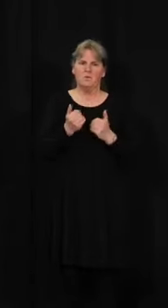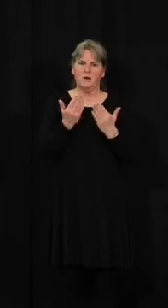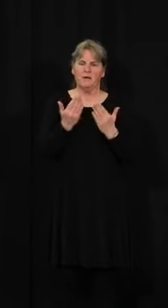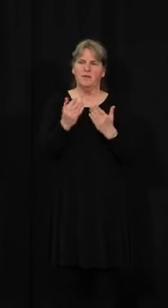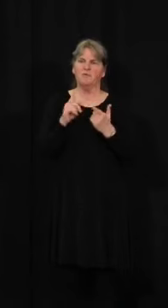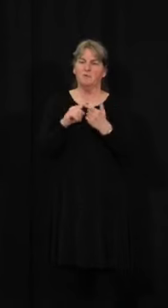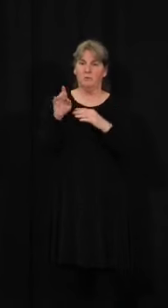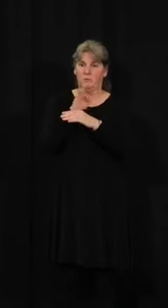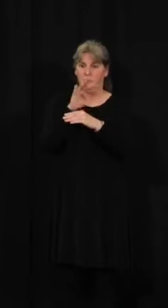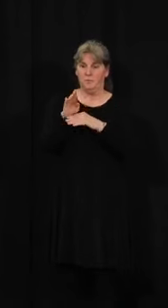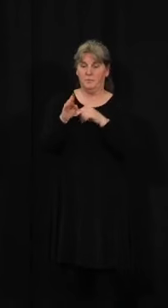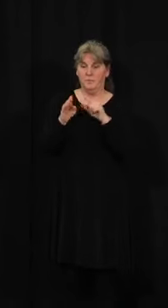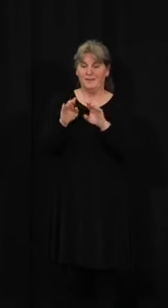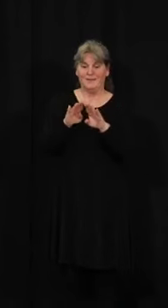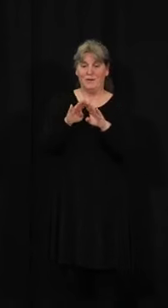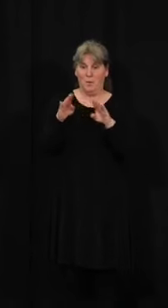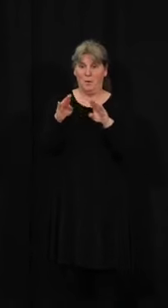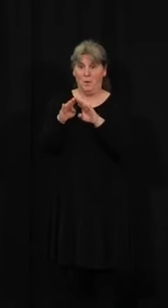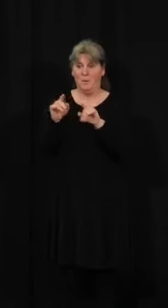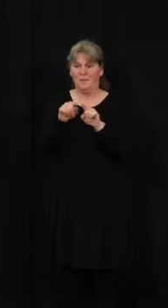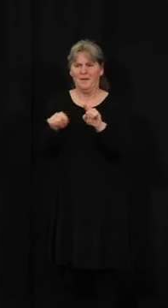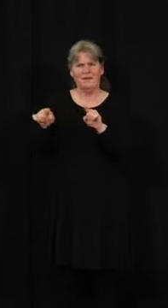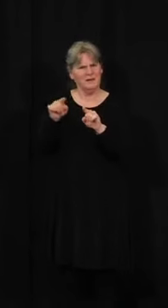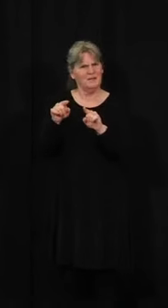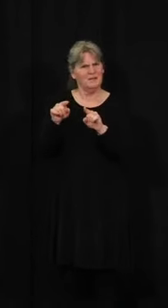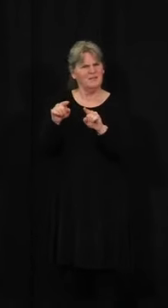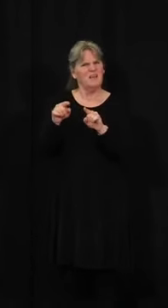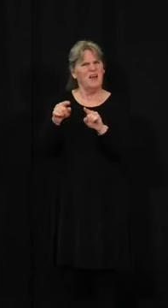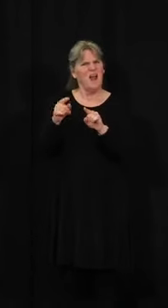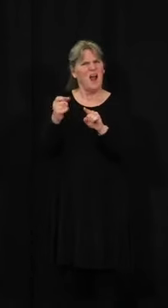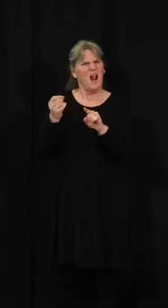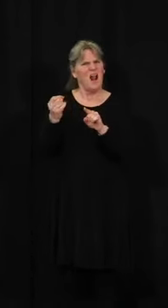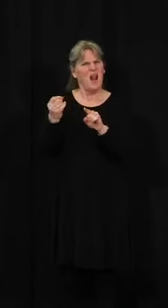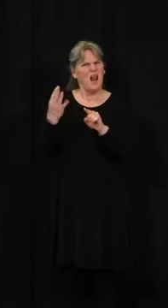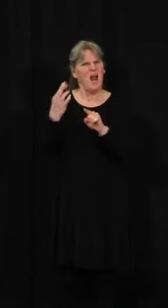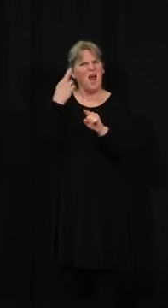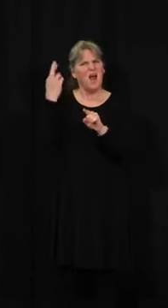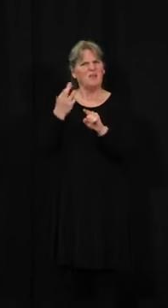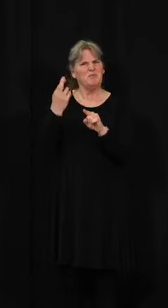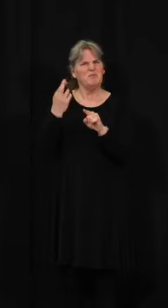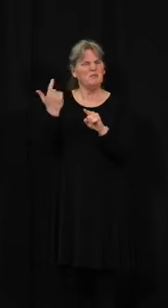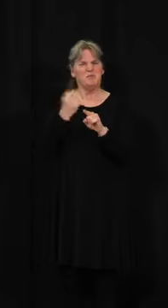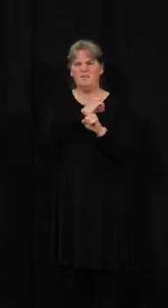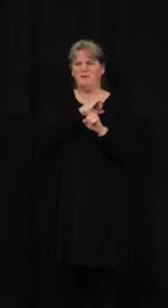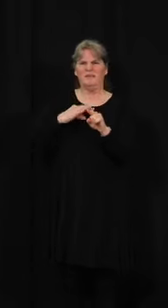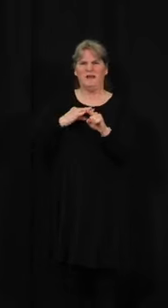businesses, as businesses reopen, there are still a lot of reasons why an employee may not feel comfortable returning to